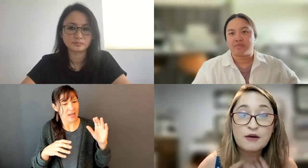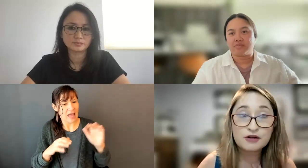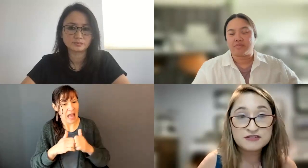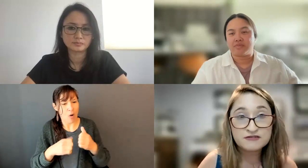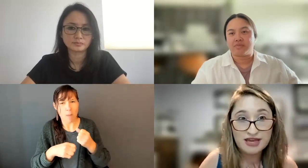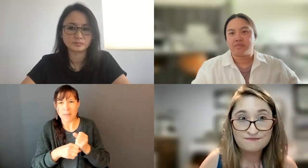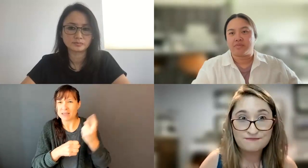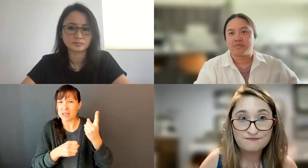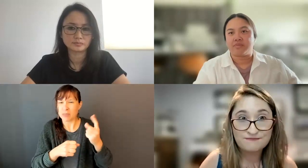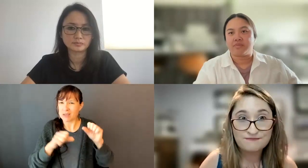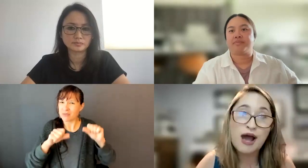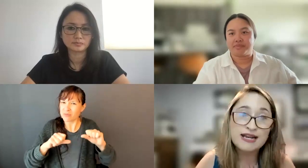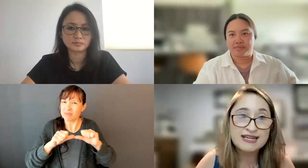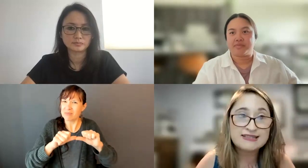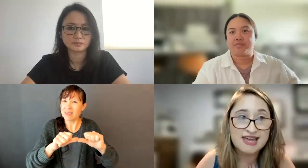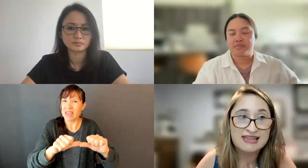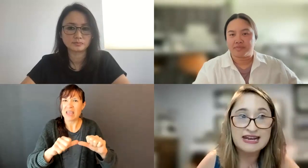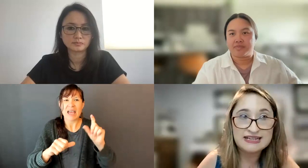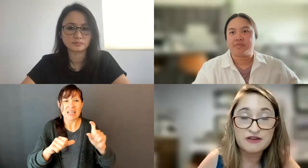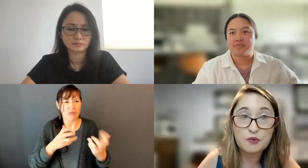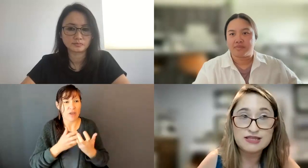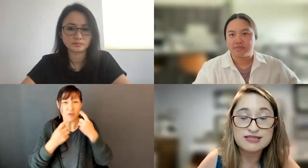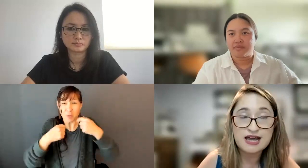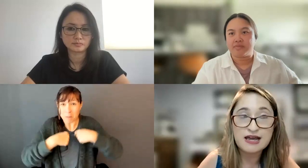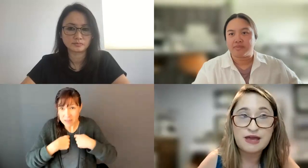that works for me, for my needs at that given point in time.